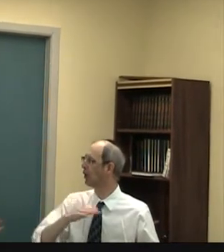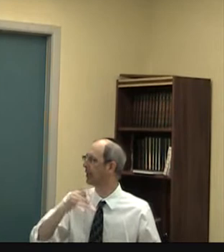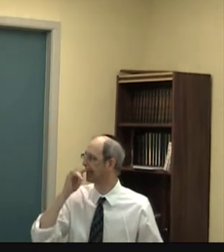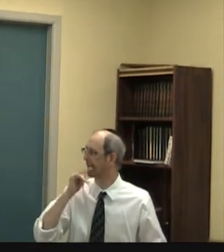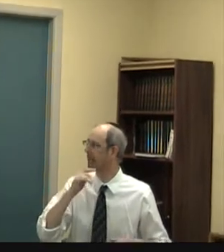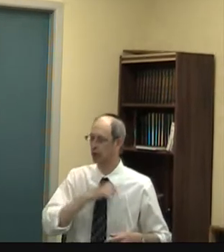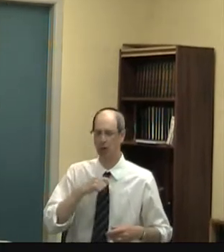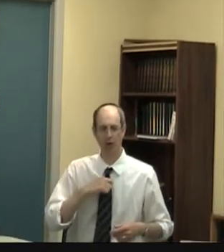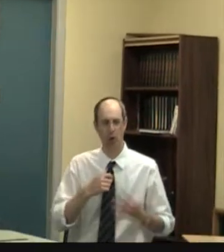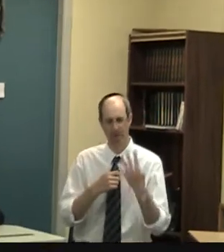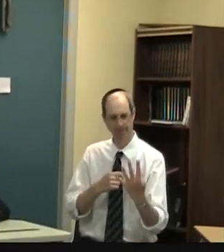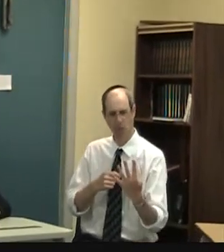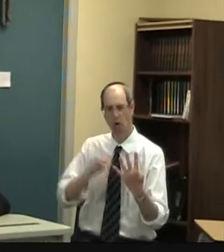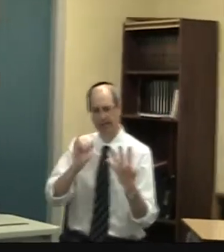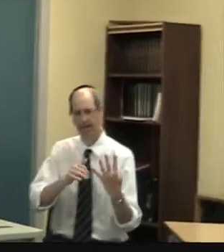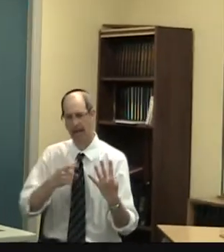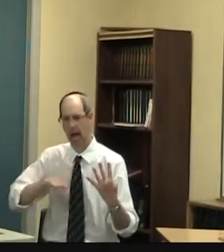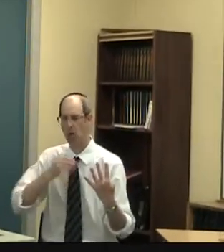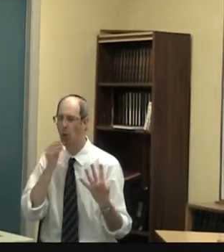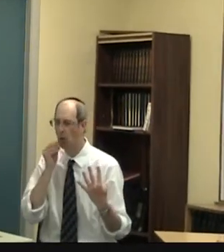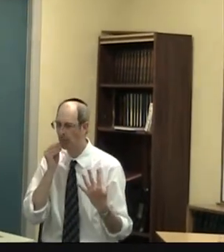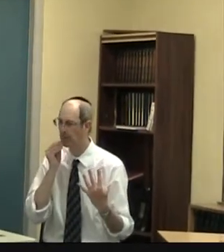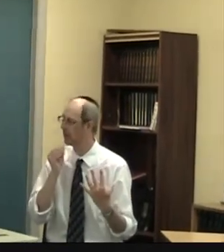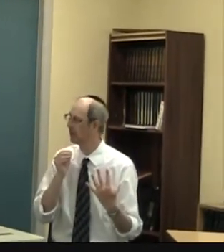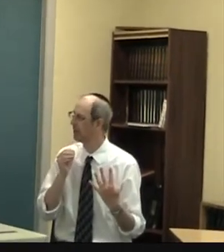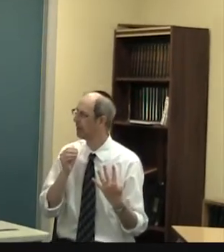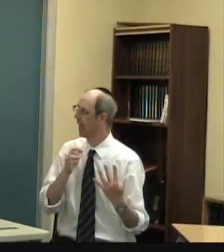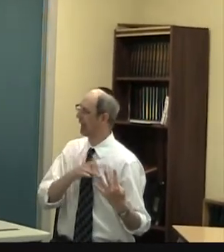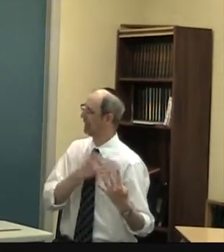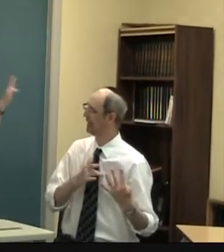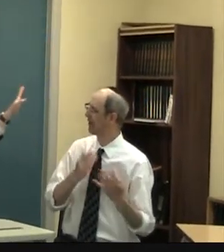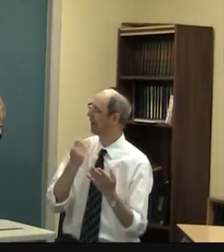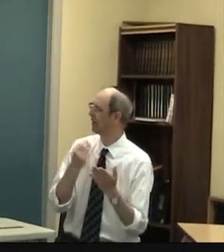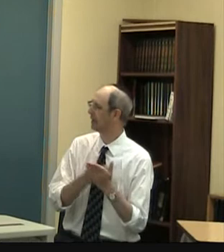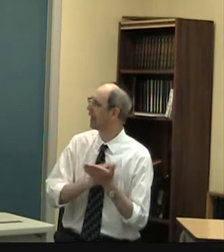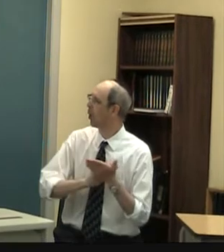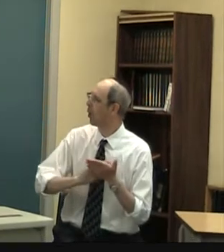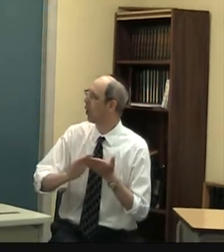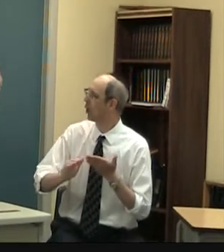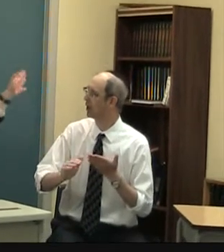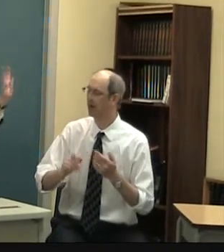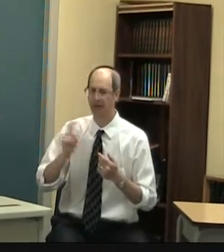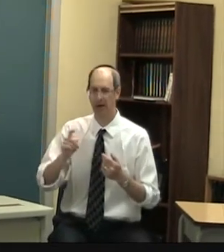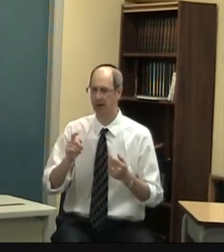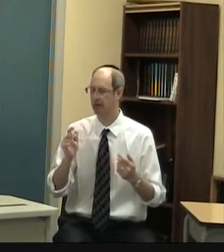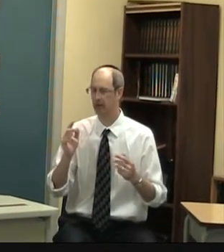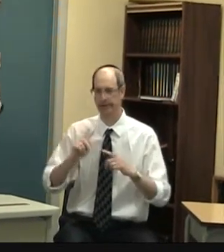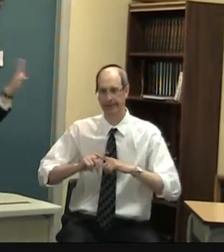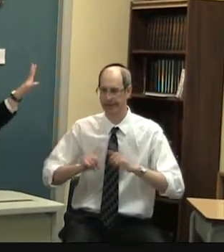so four of them stayed in our moment and they're, off the charts you know beyond weird this is not a good lifestyle